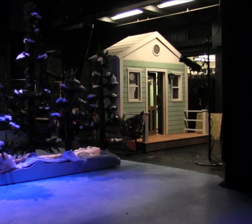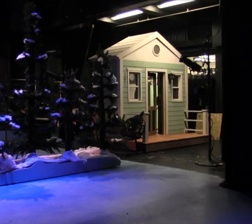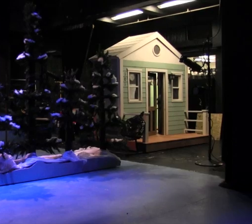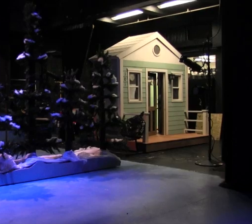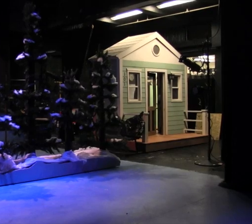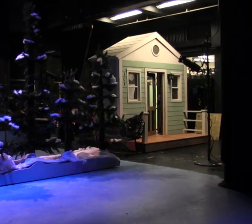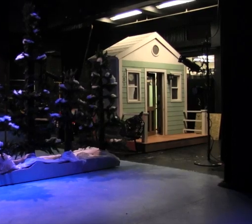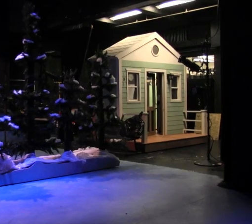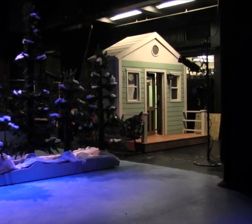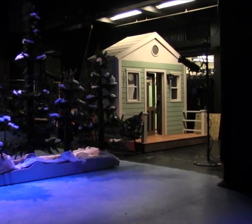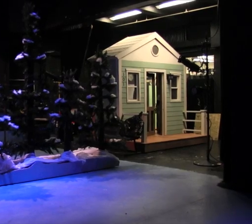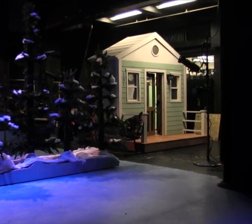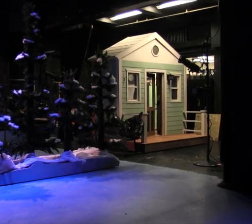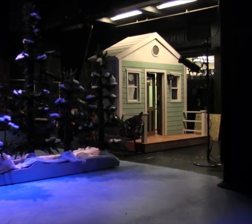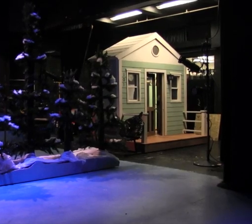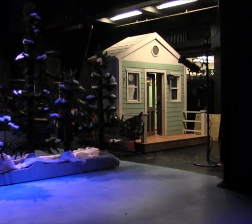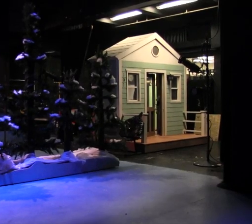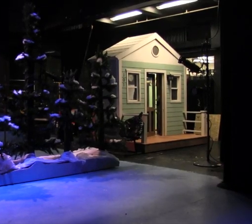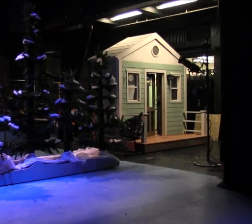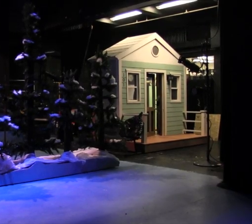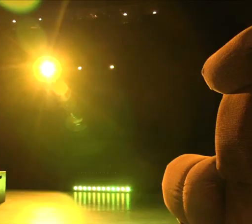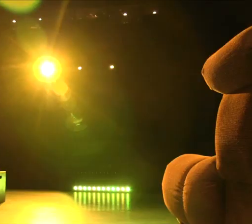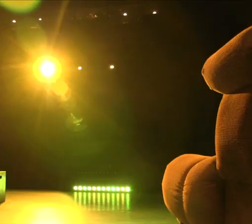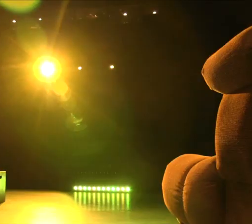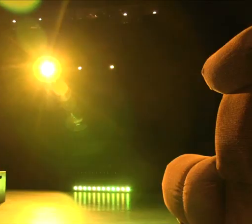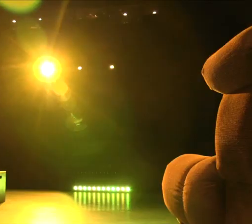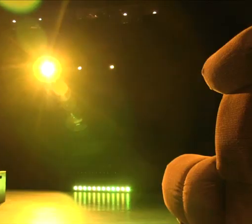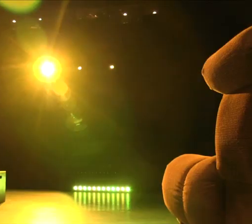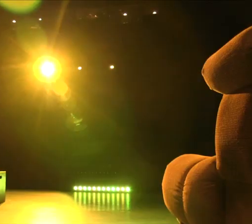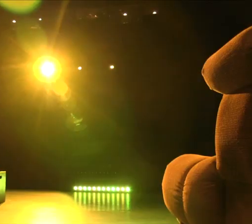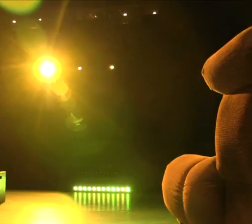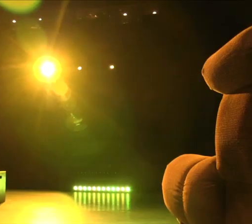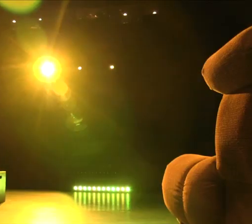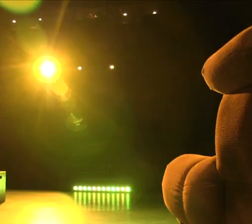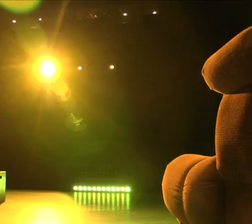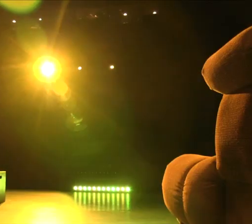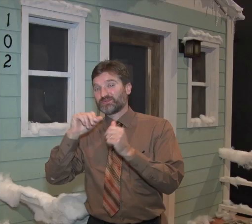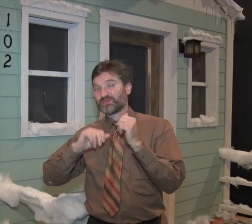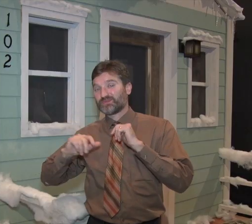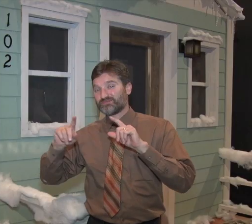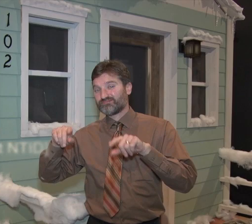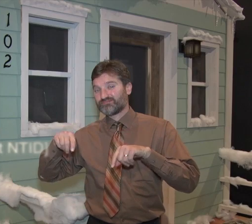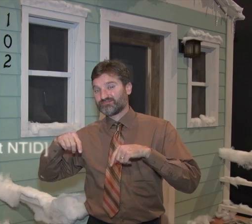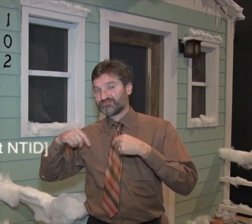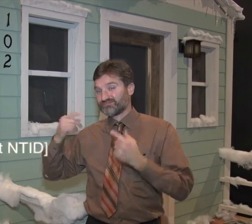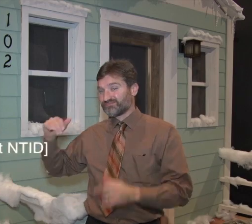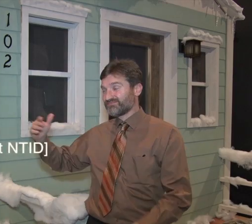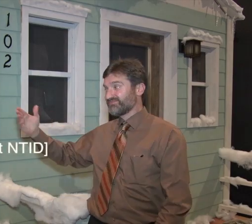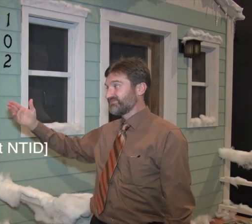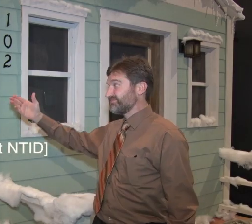Well... the challenges... the challenges in theatre... well... doing for such a long time...